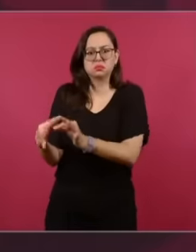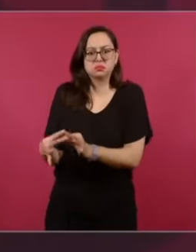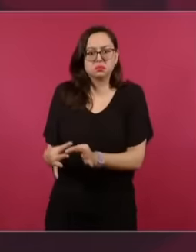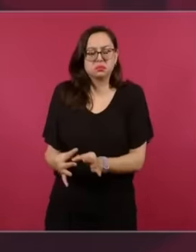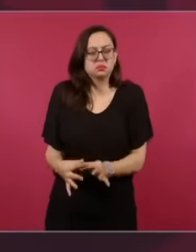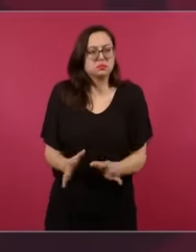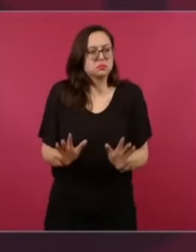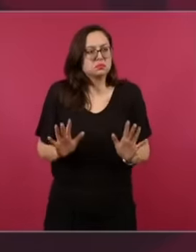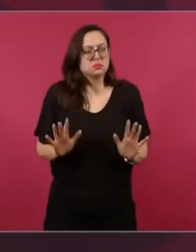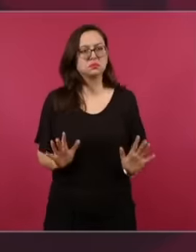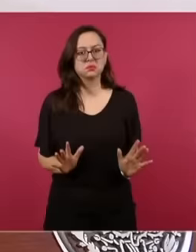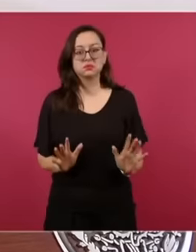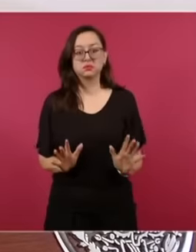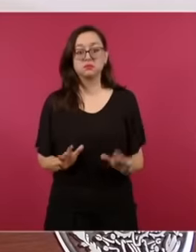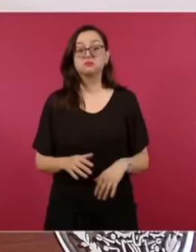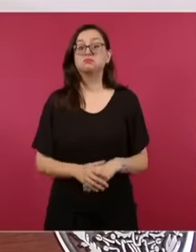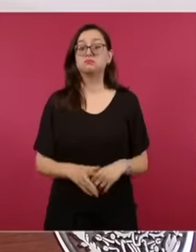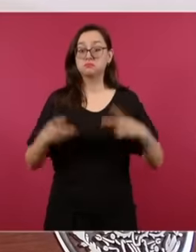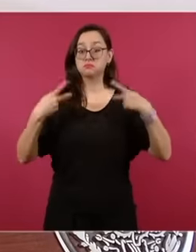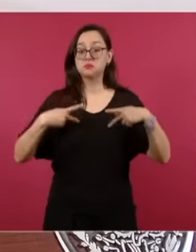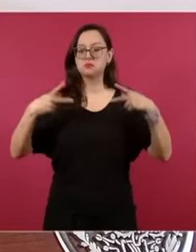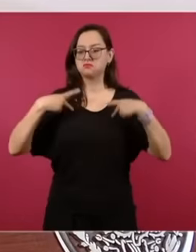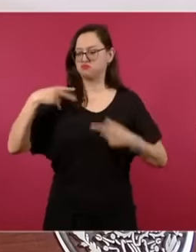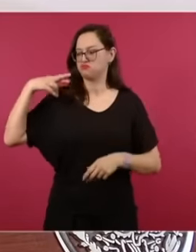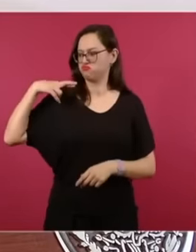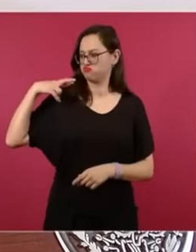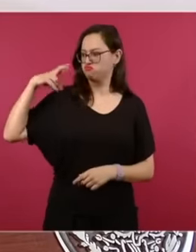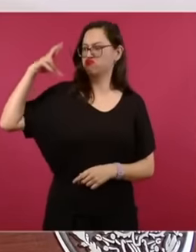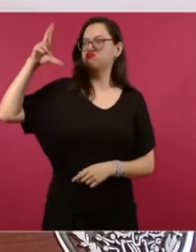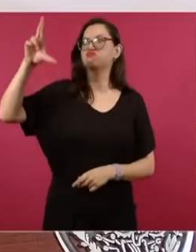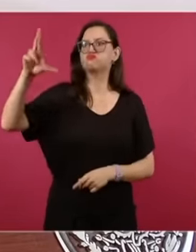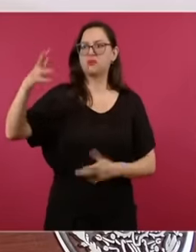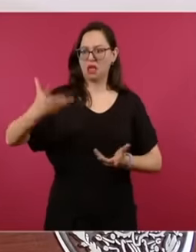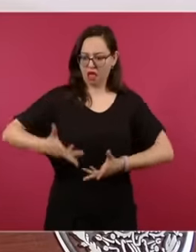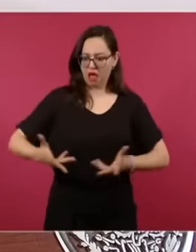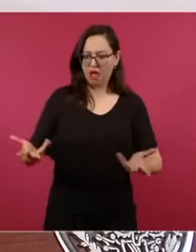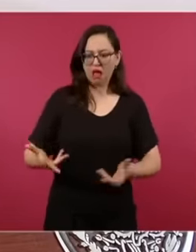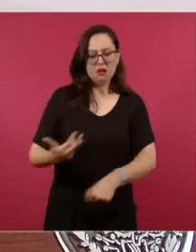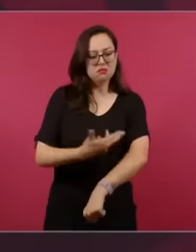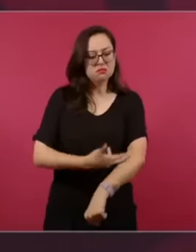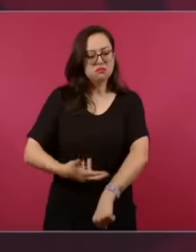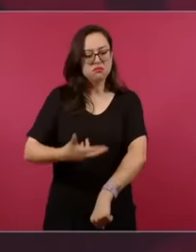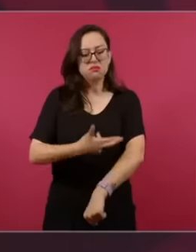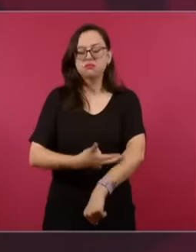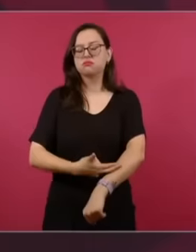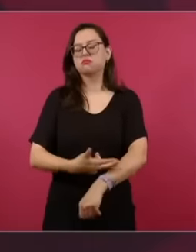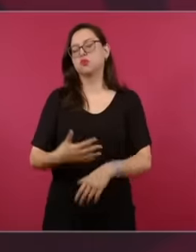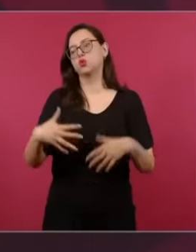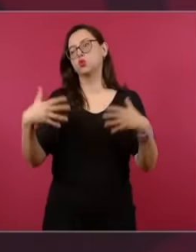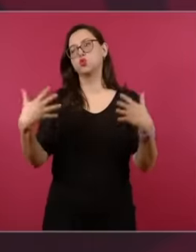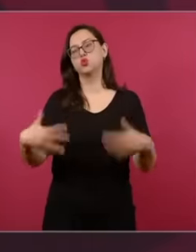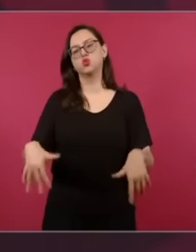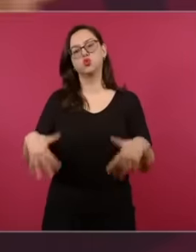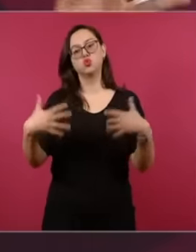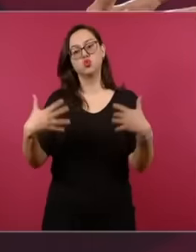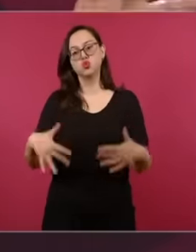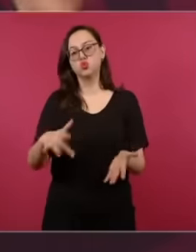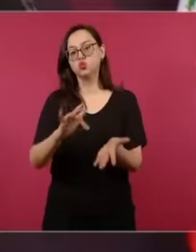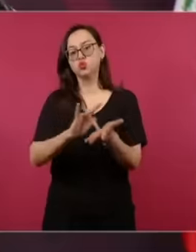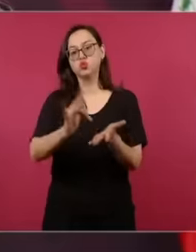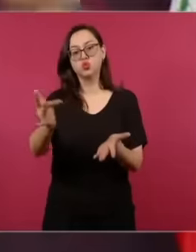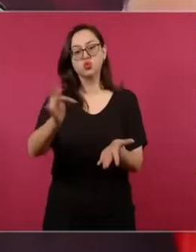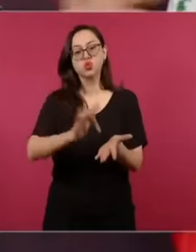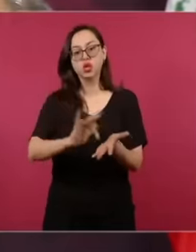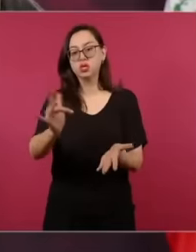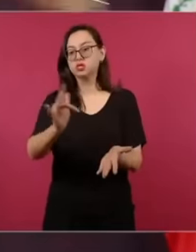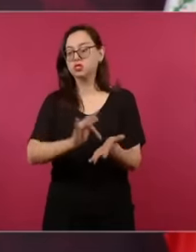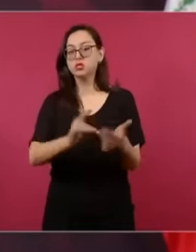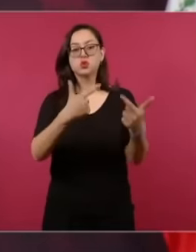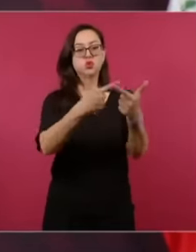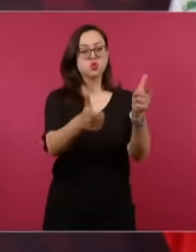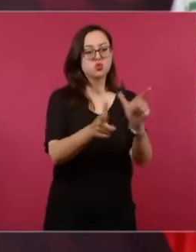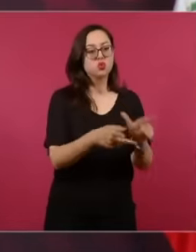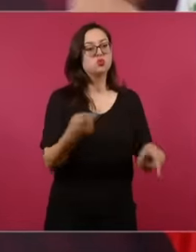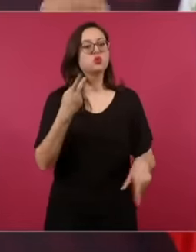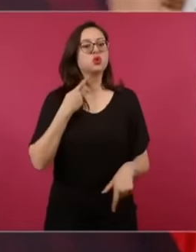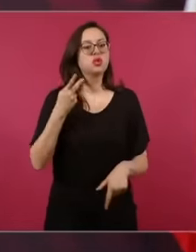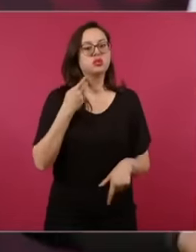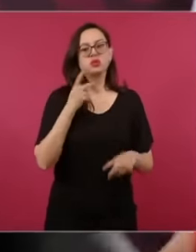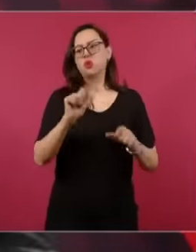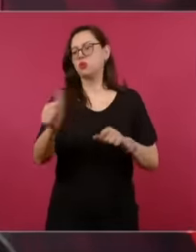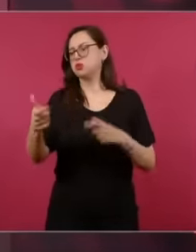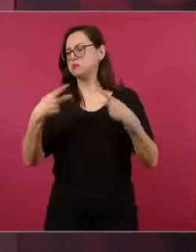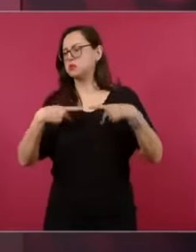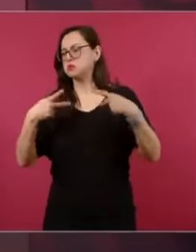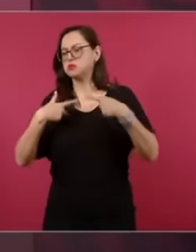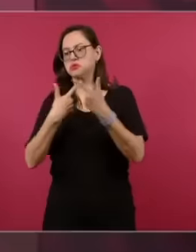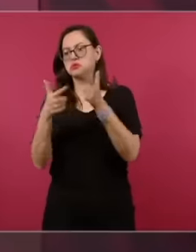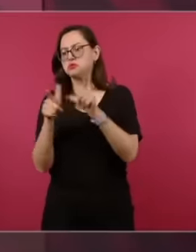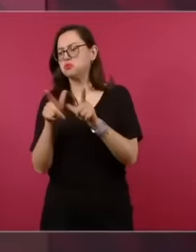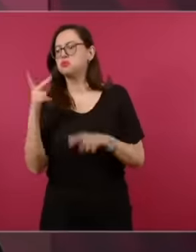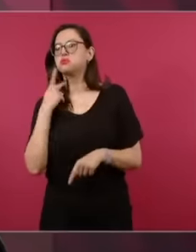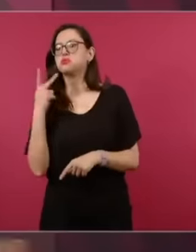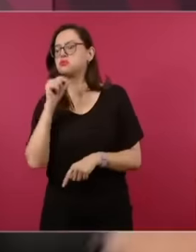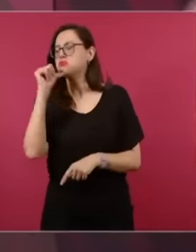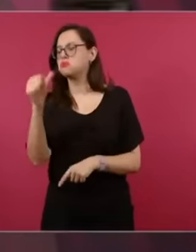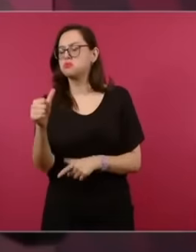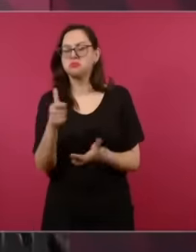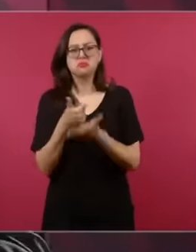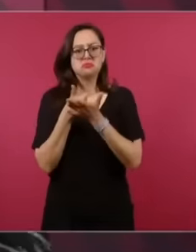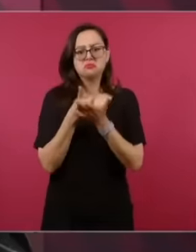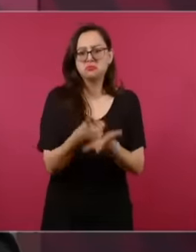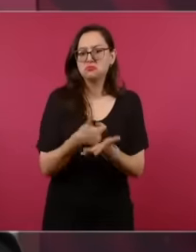citizens, women, men from all parties and citizens without a party who They helped But I came back,